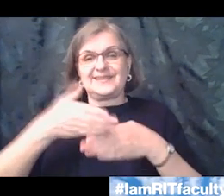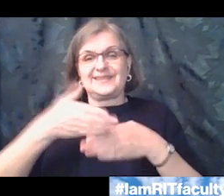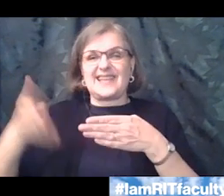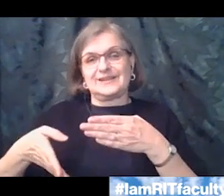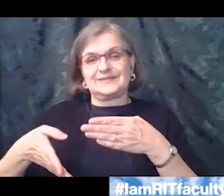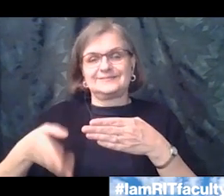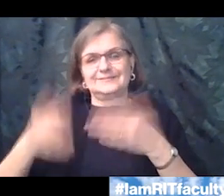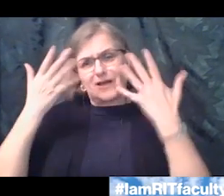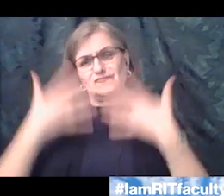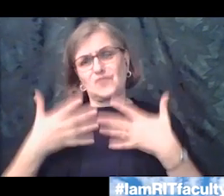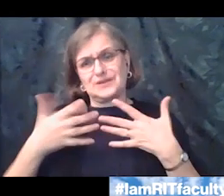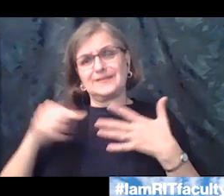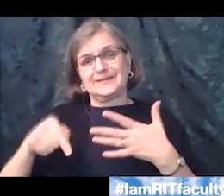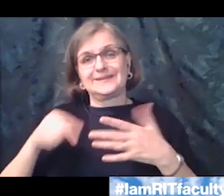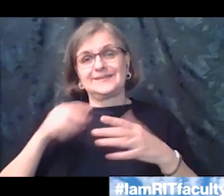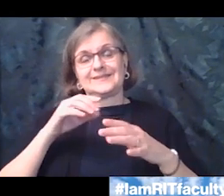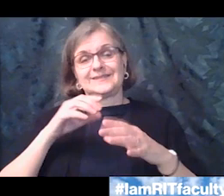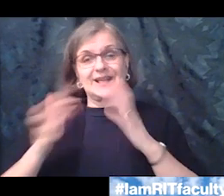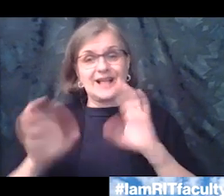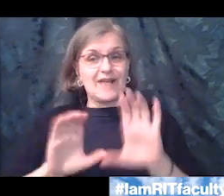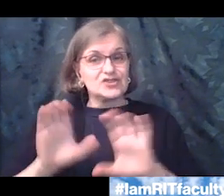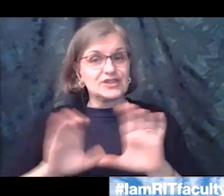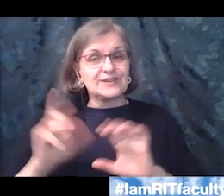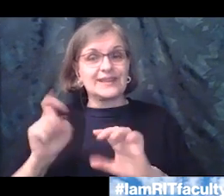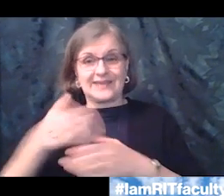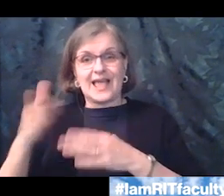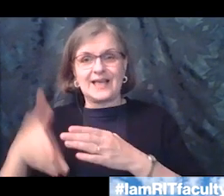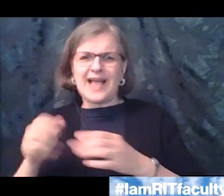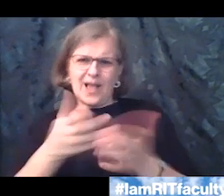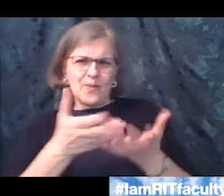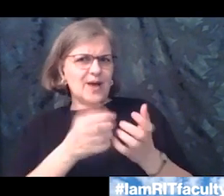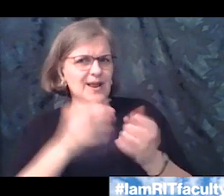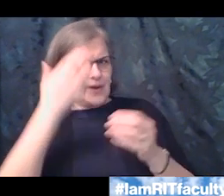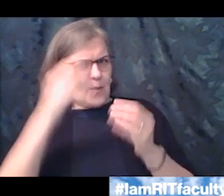Unfortunately, including this conversation for the time being. I still want to know more about the curling,